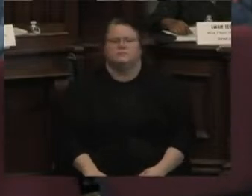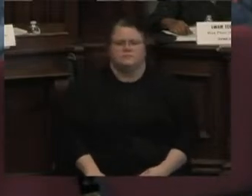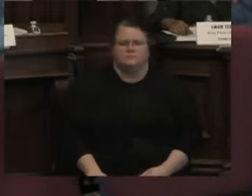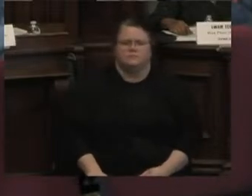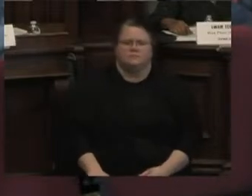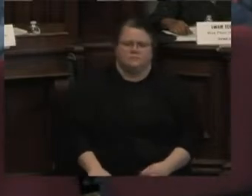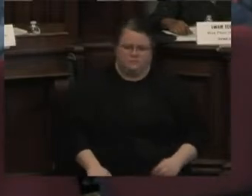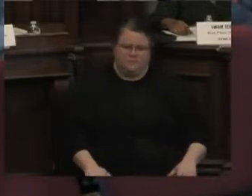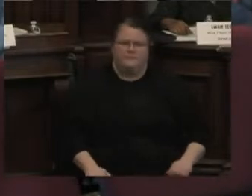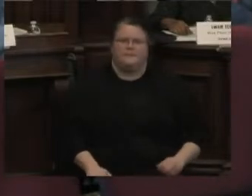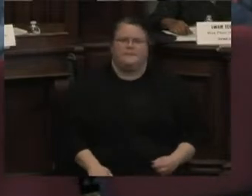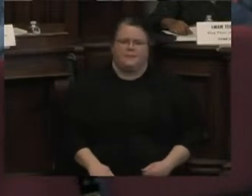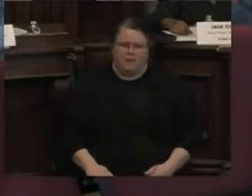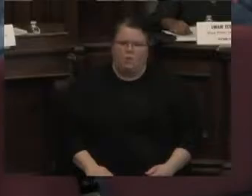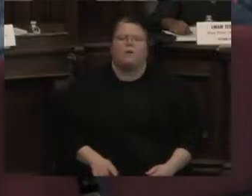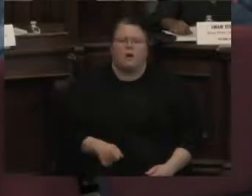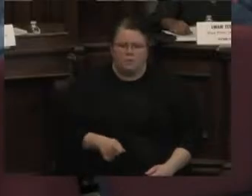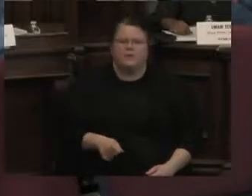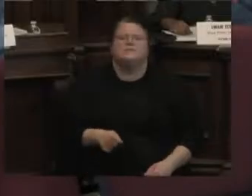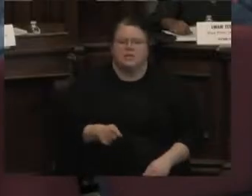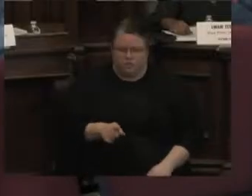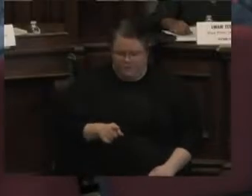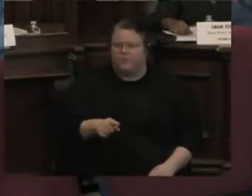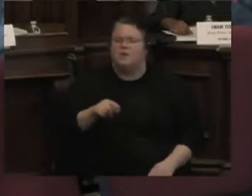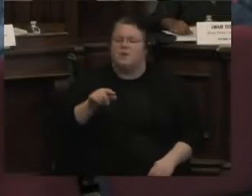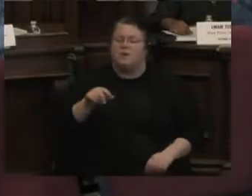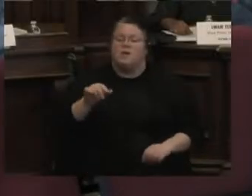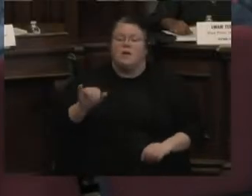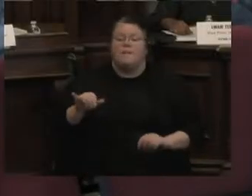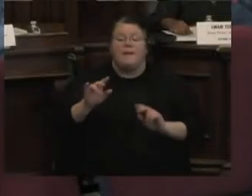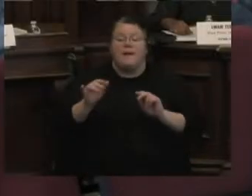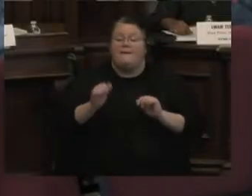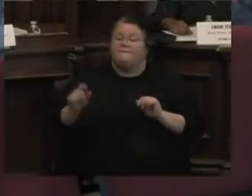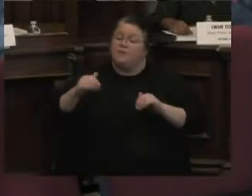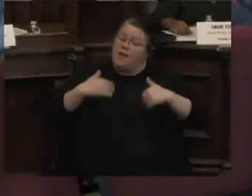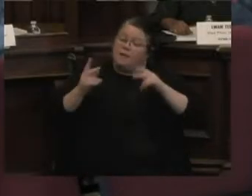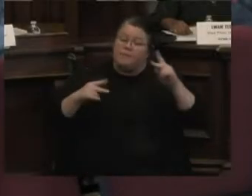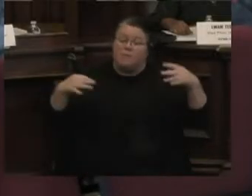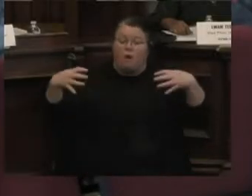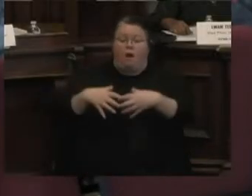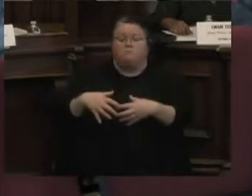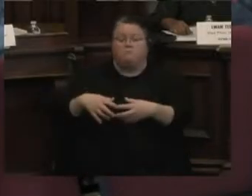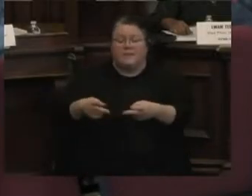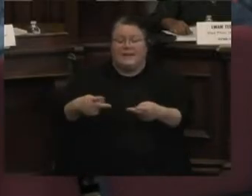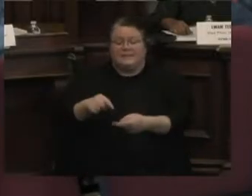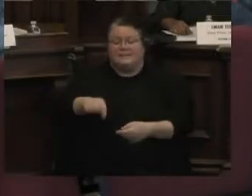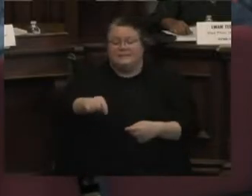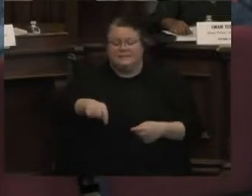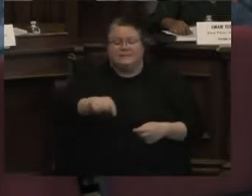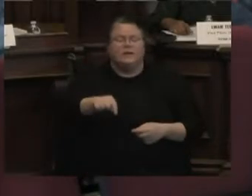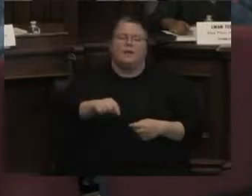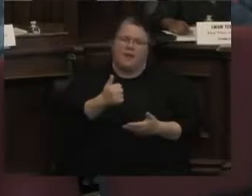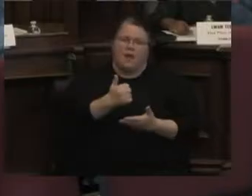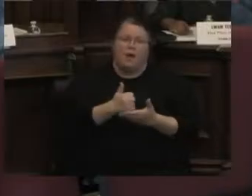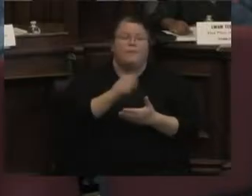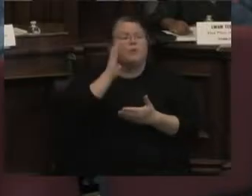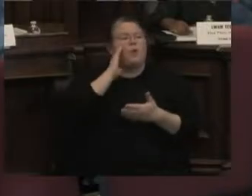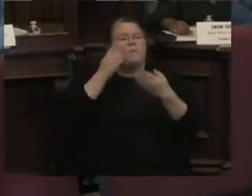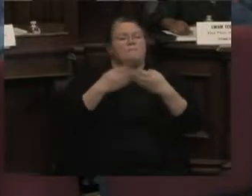R centers, particularly in the summer. Those are hot spots where our young people are